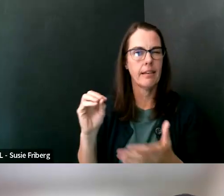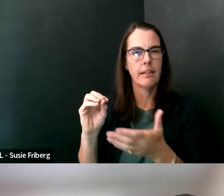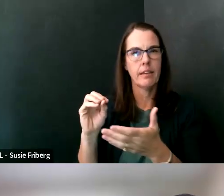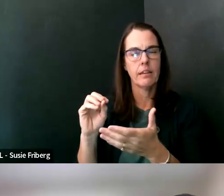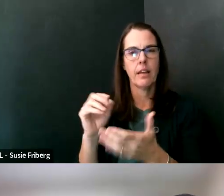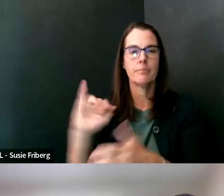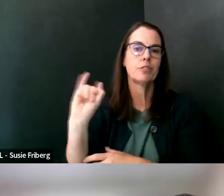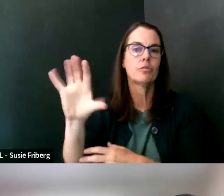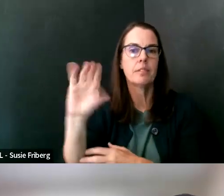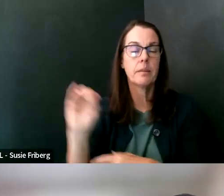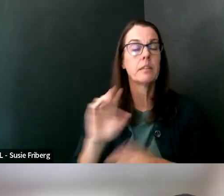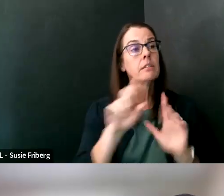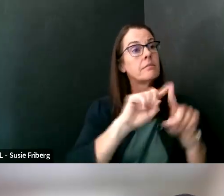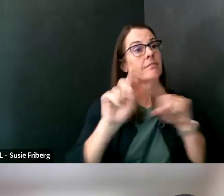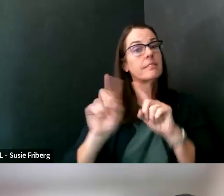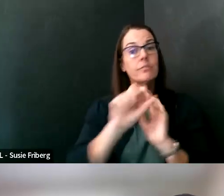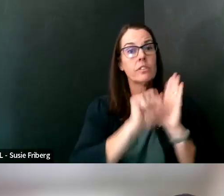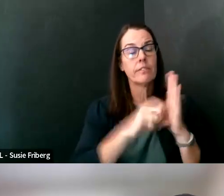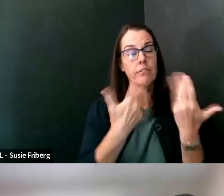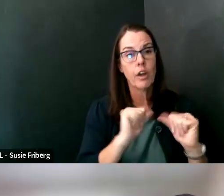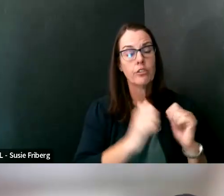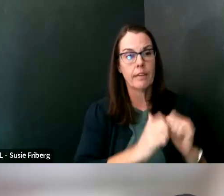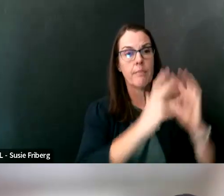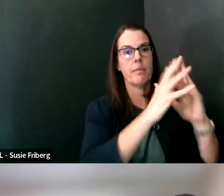uh states have tried to implement this and they're being fought in the courts quite a lot